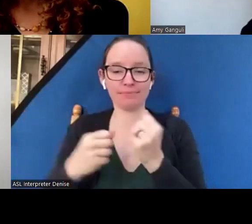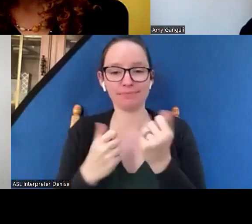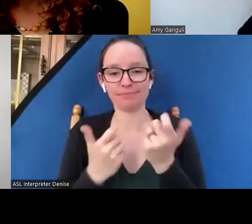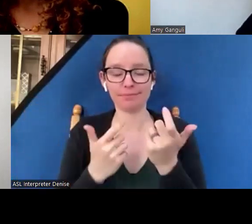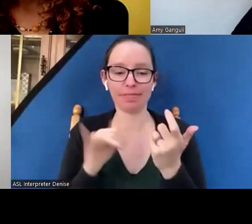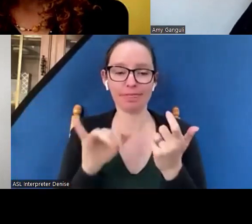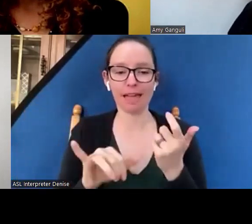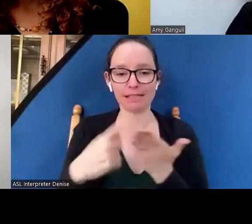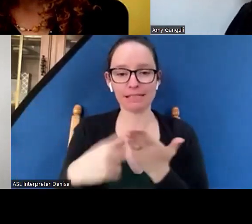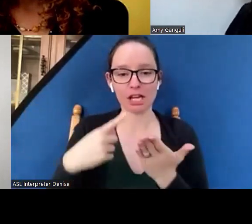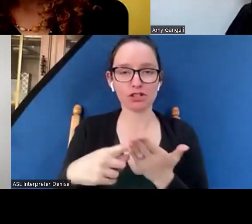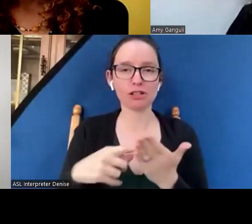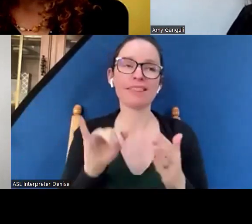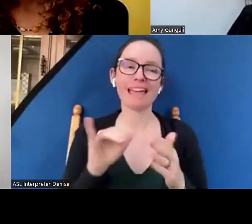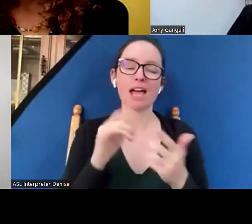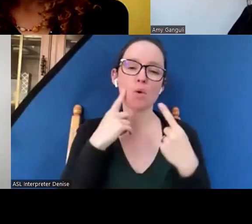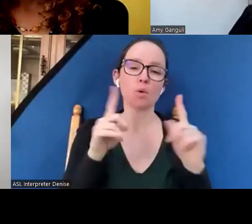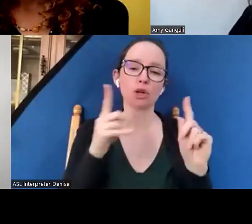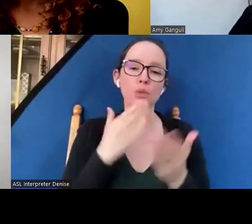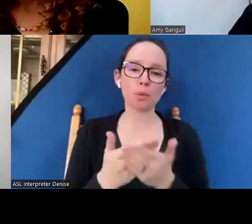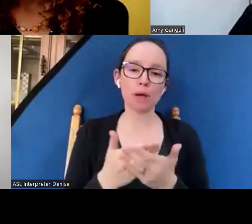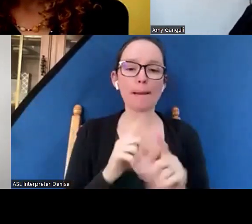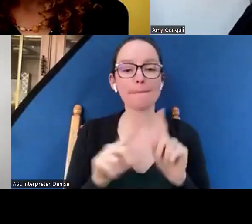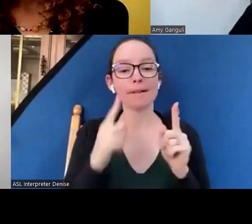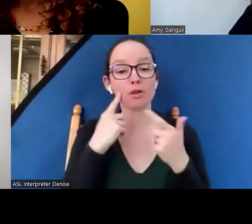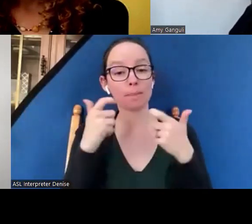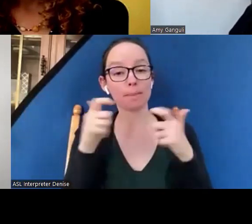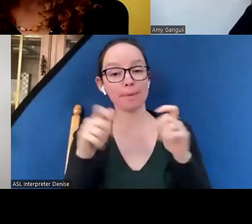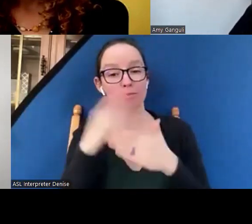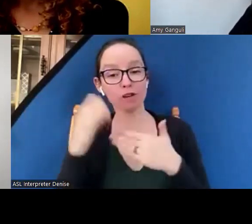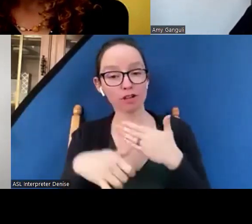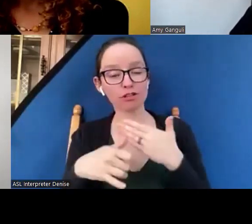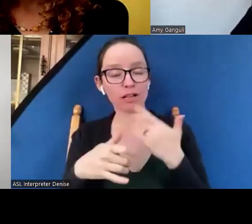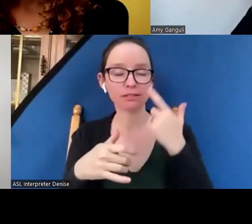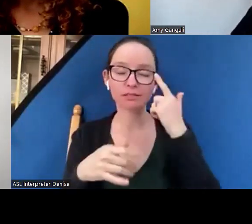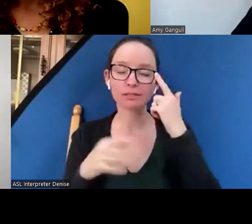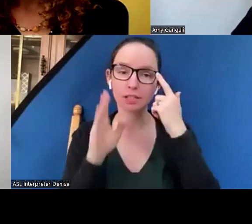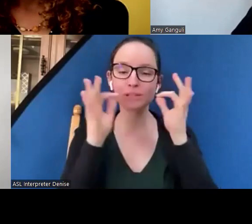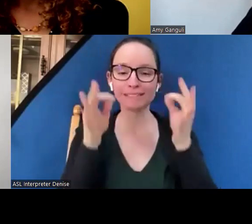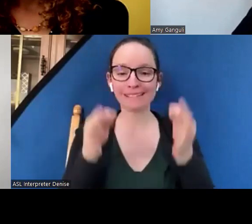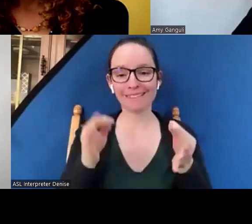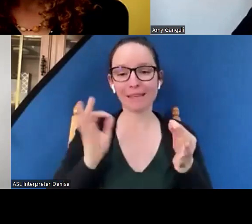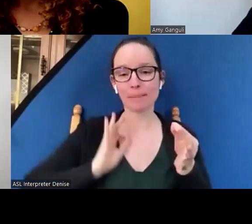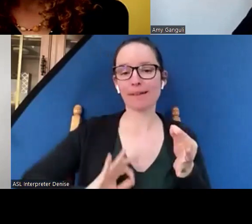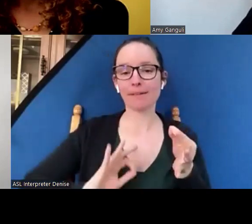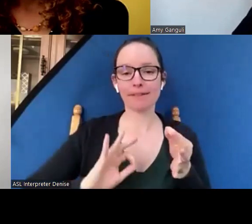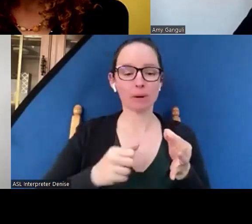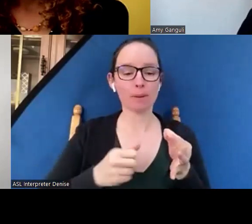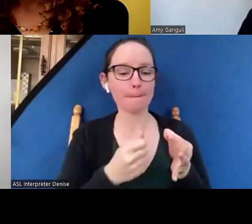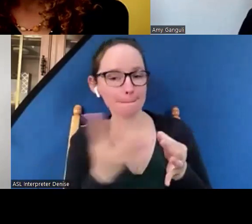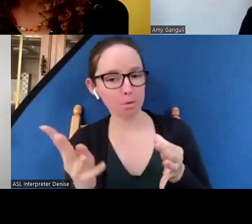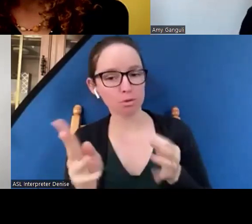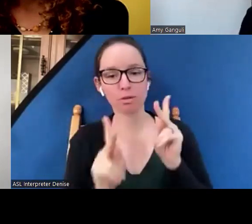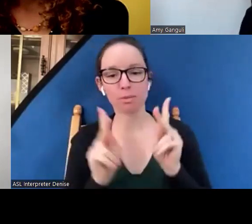But for bigger projects, I think you'd absolutely benefit from from multiple people helping coordinate and we and we.